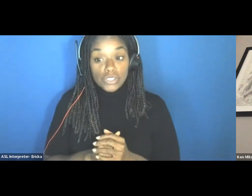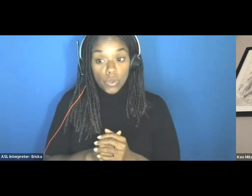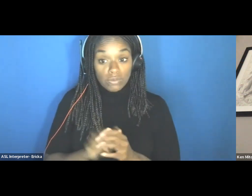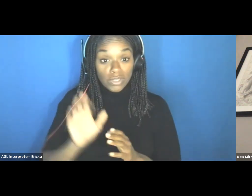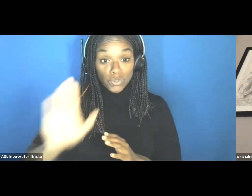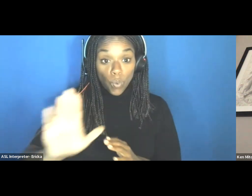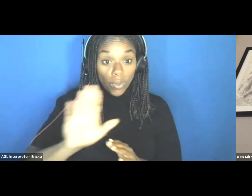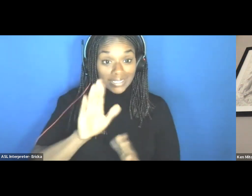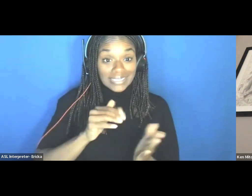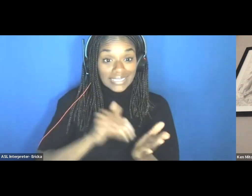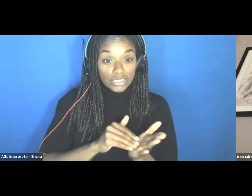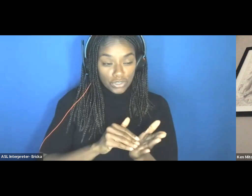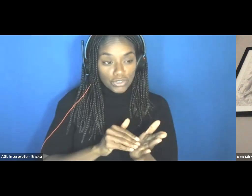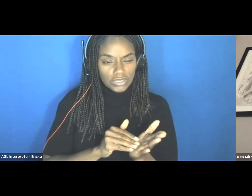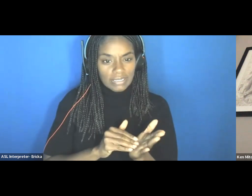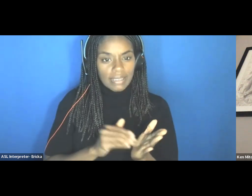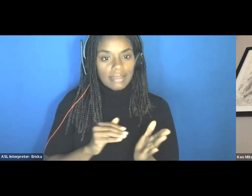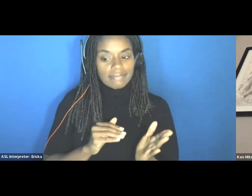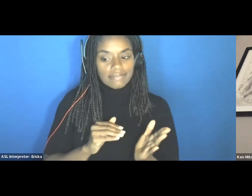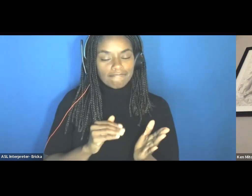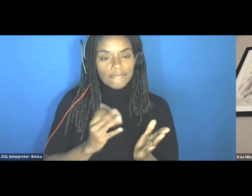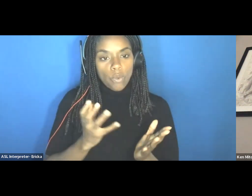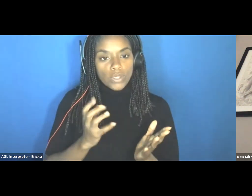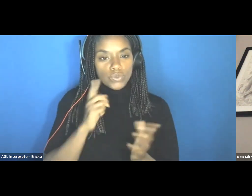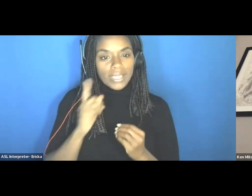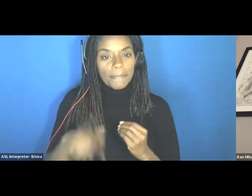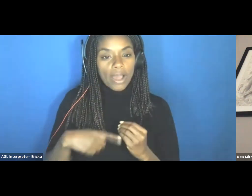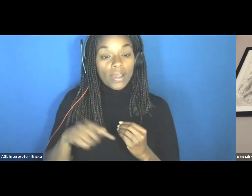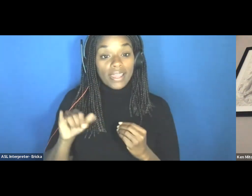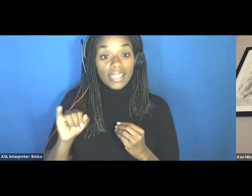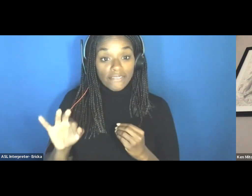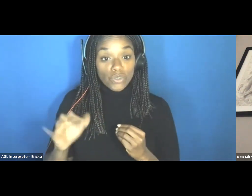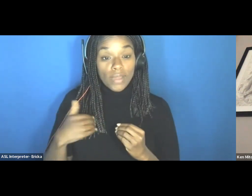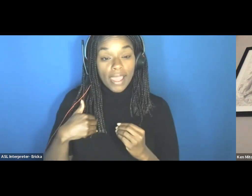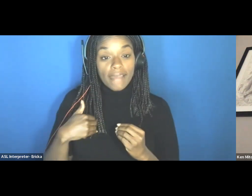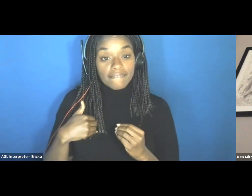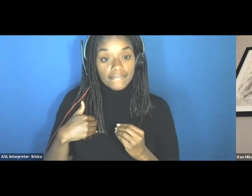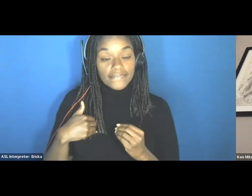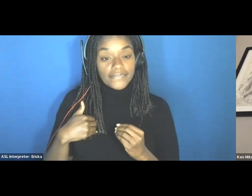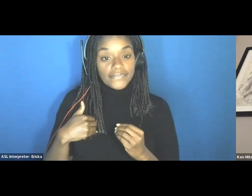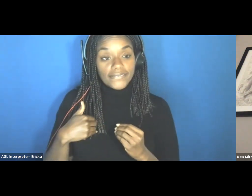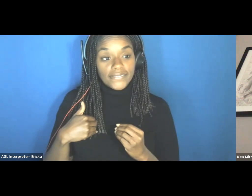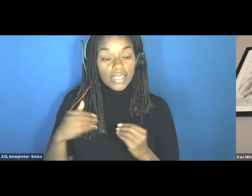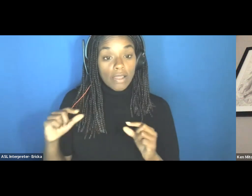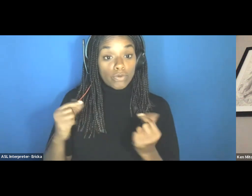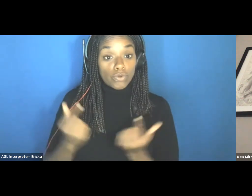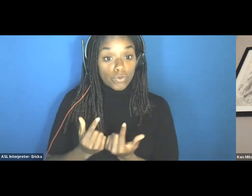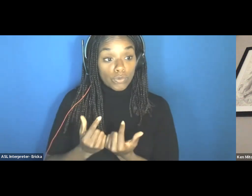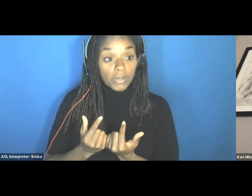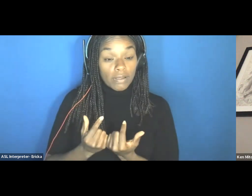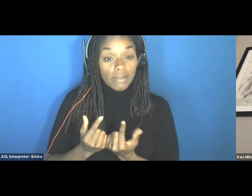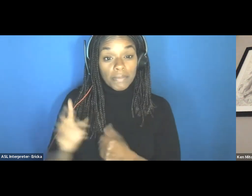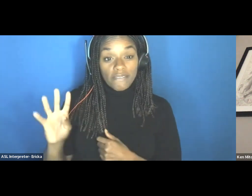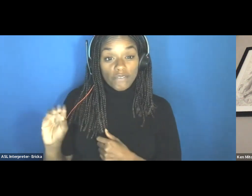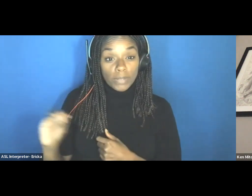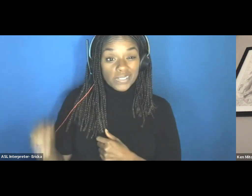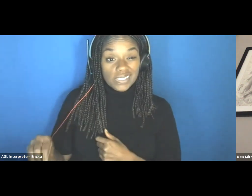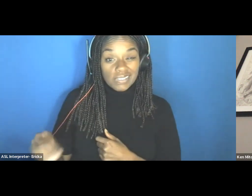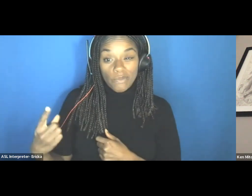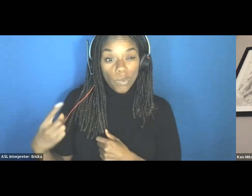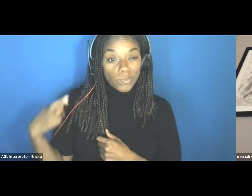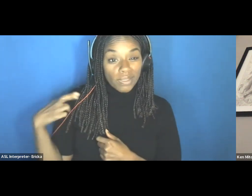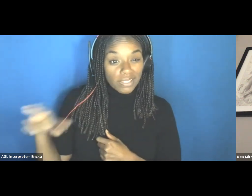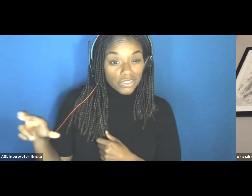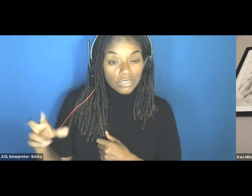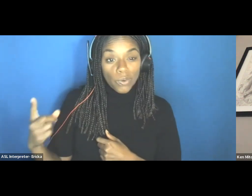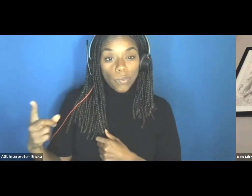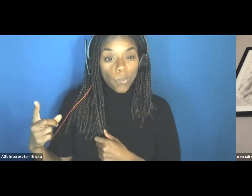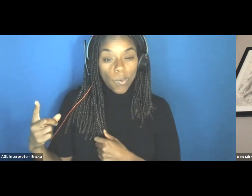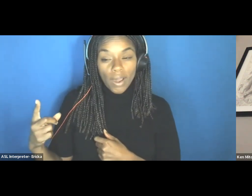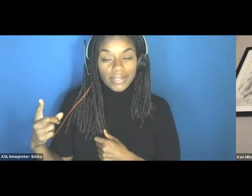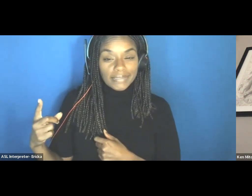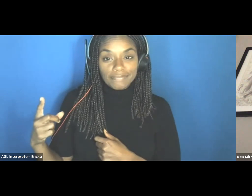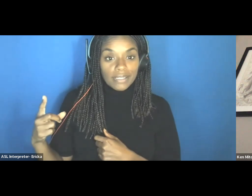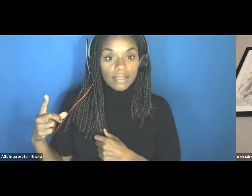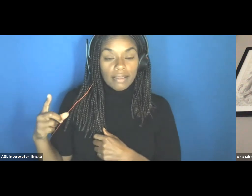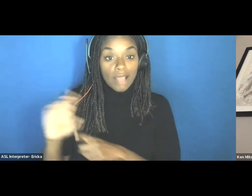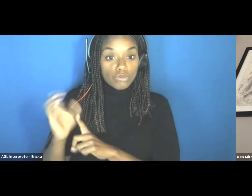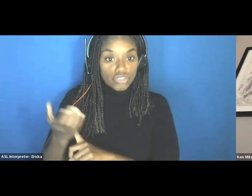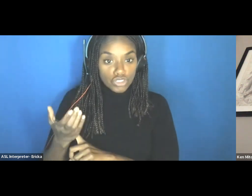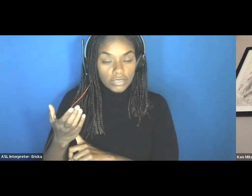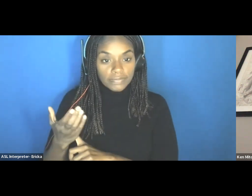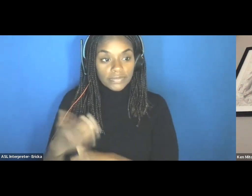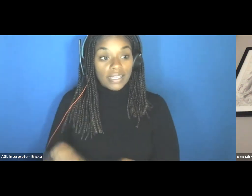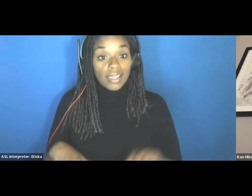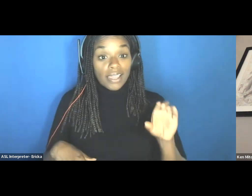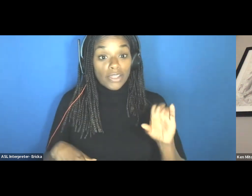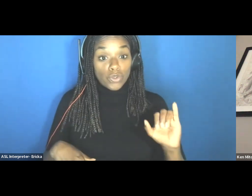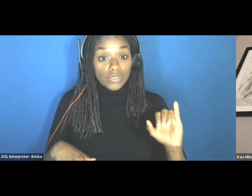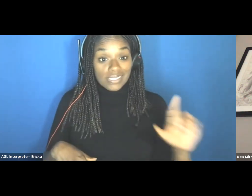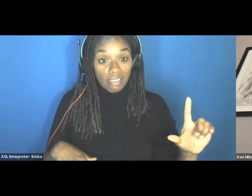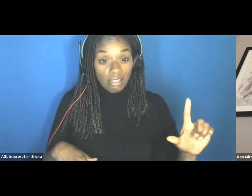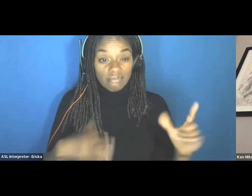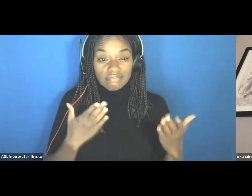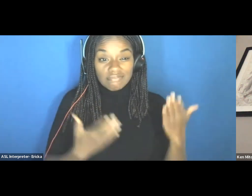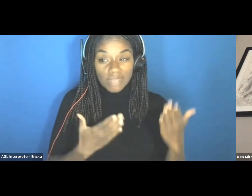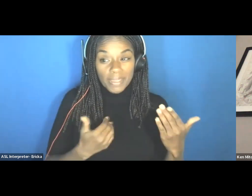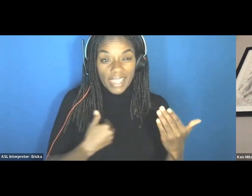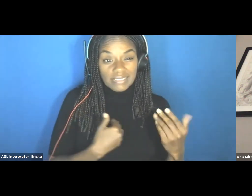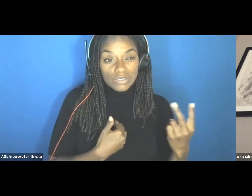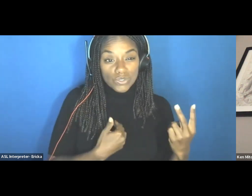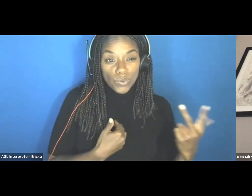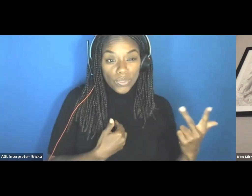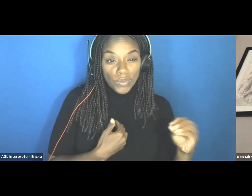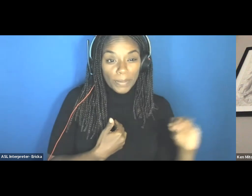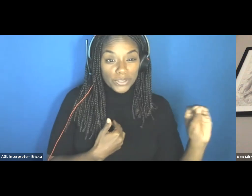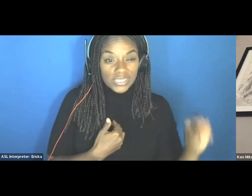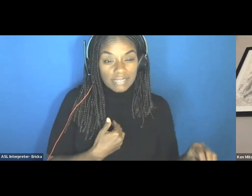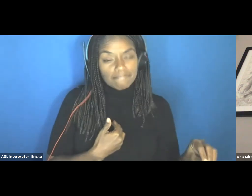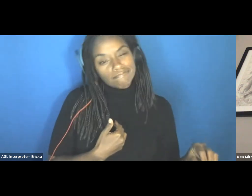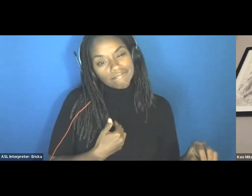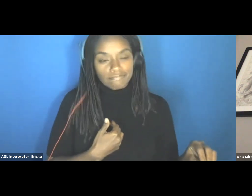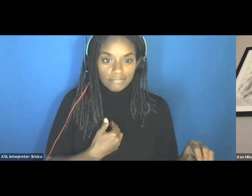Let's put it that way.